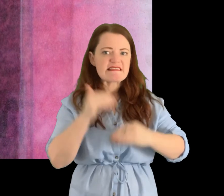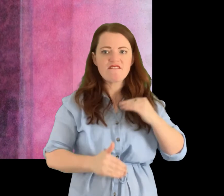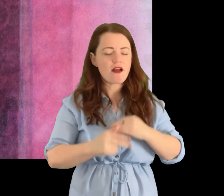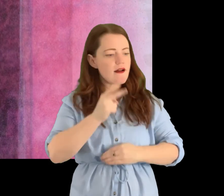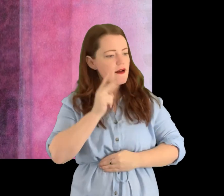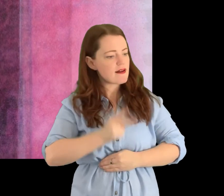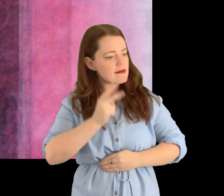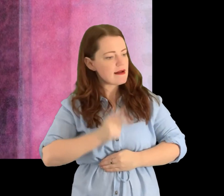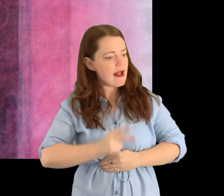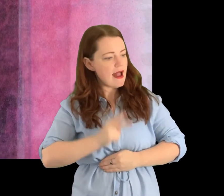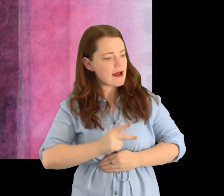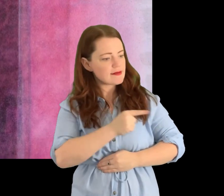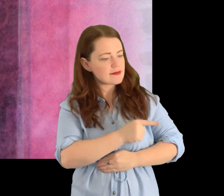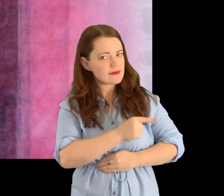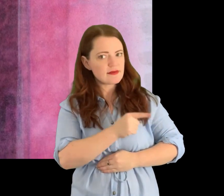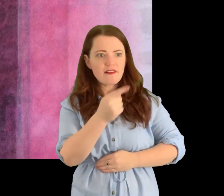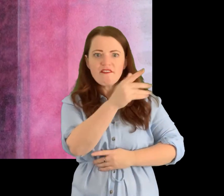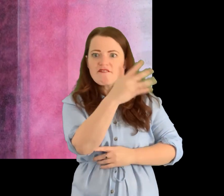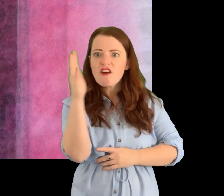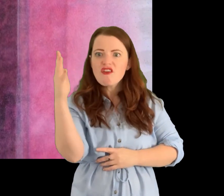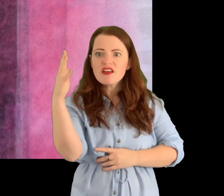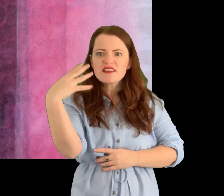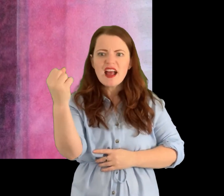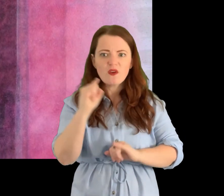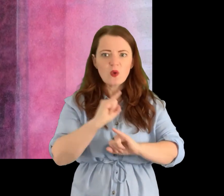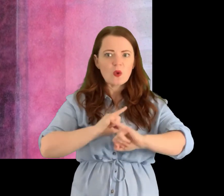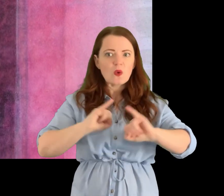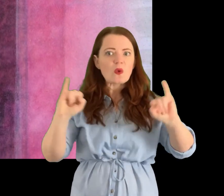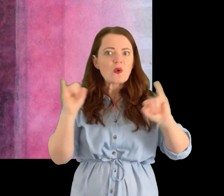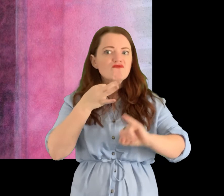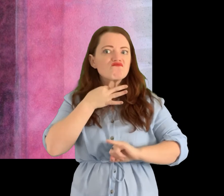Never set your foot inside it For it’s filled with gravest danger